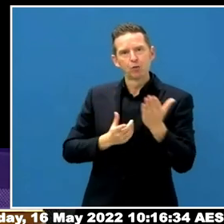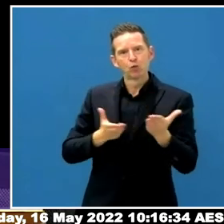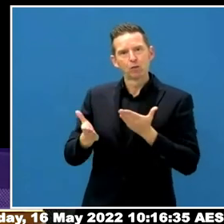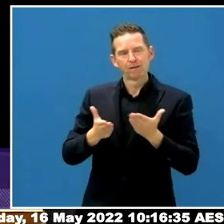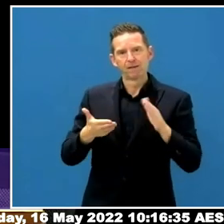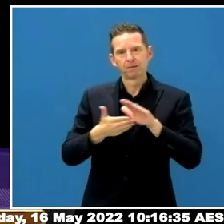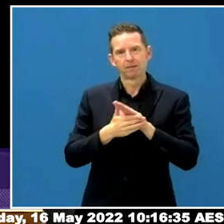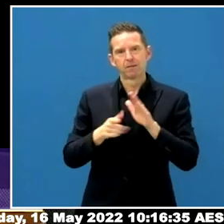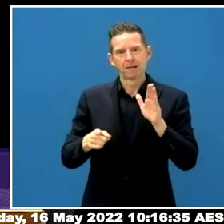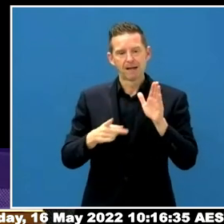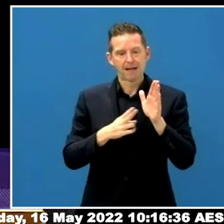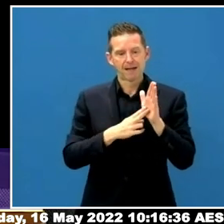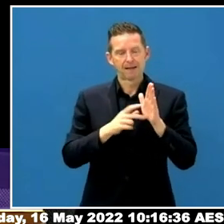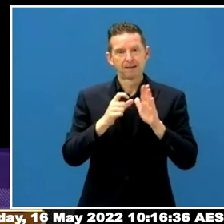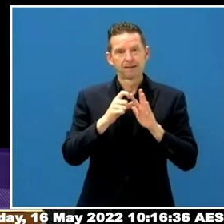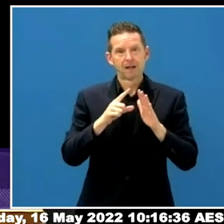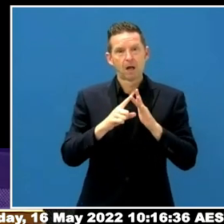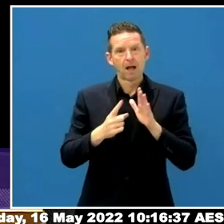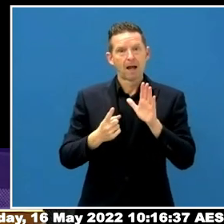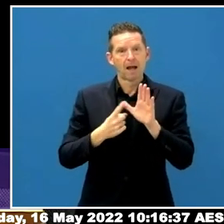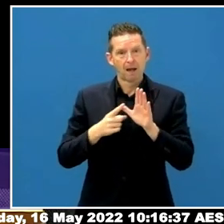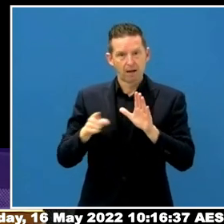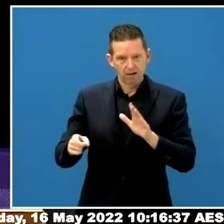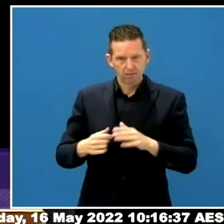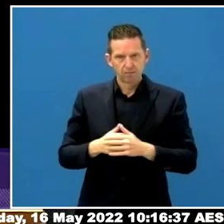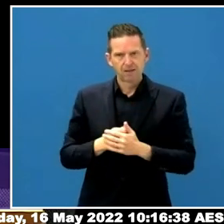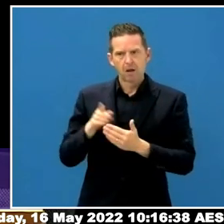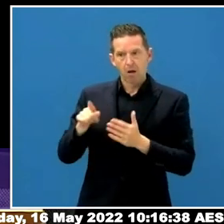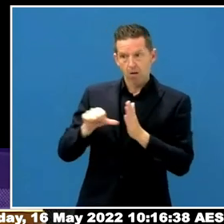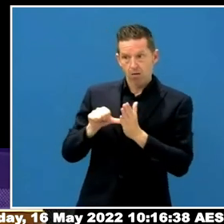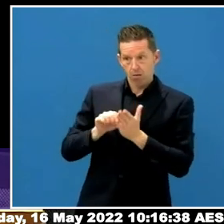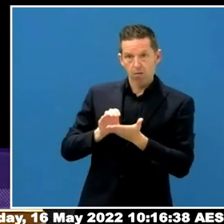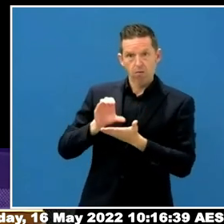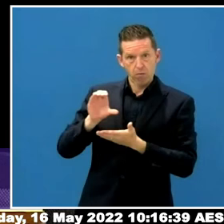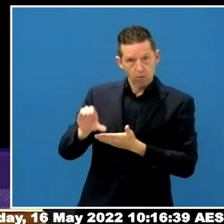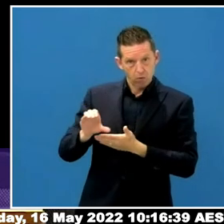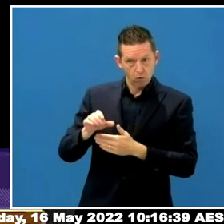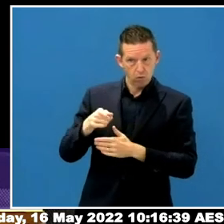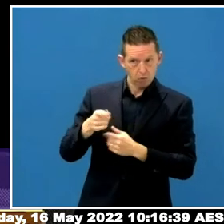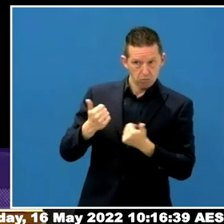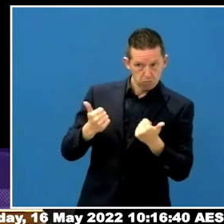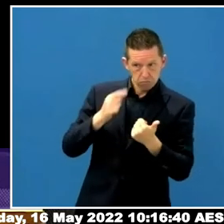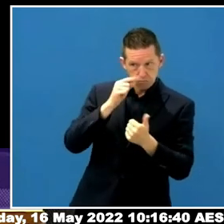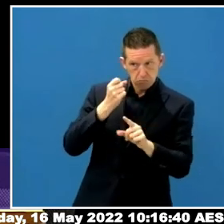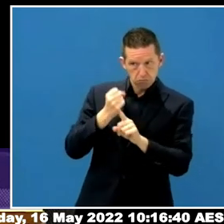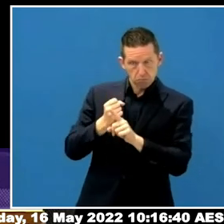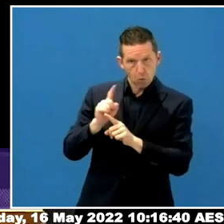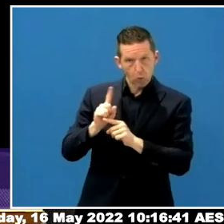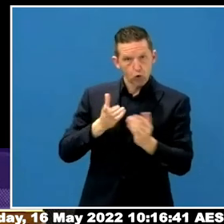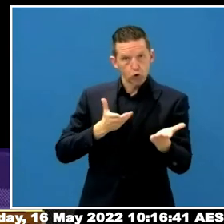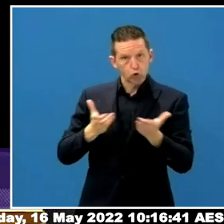Insurance Scheme, NDIS, can impact the service and supports provided to people with